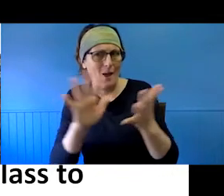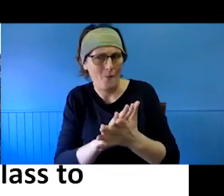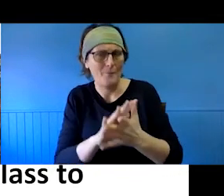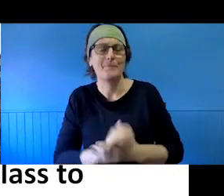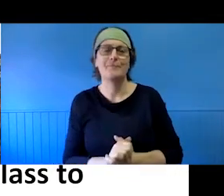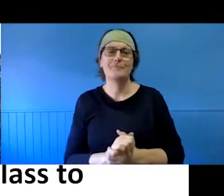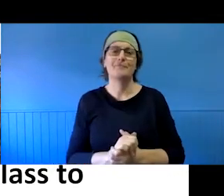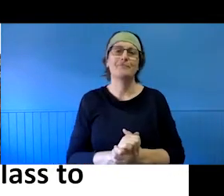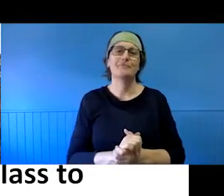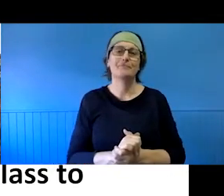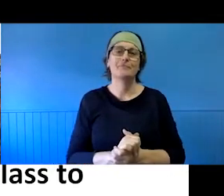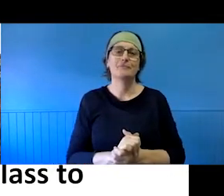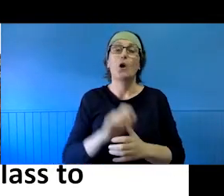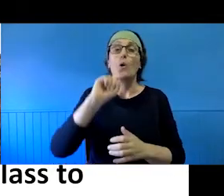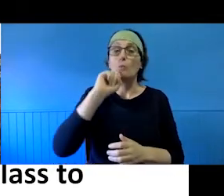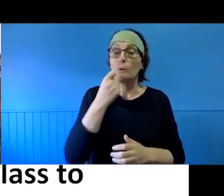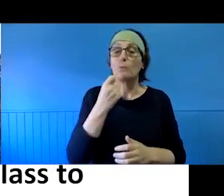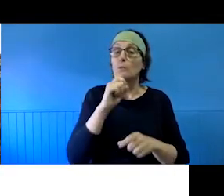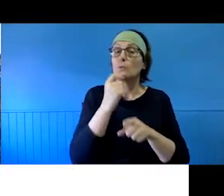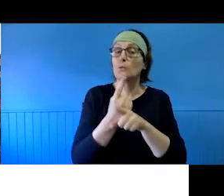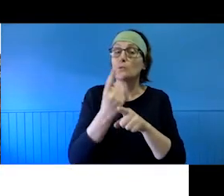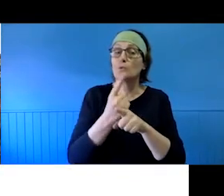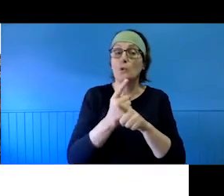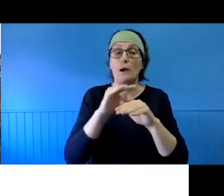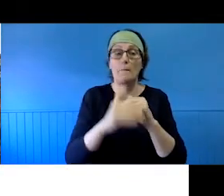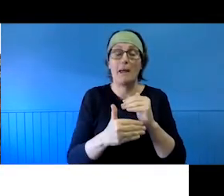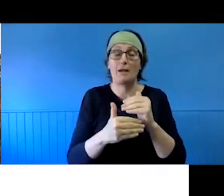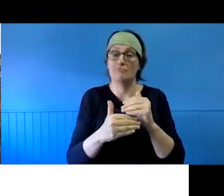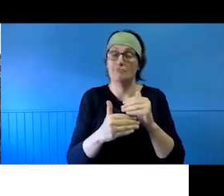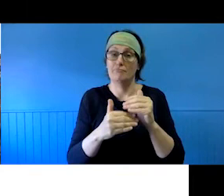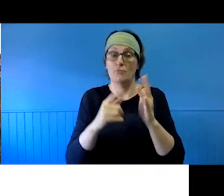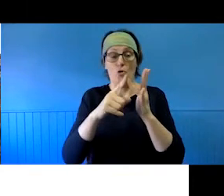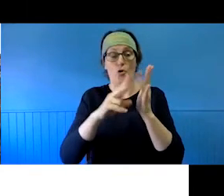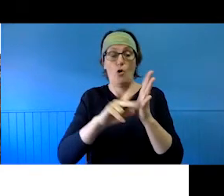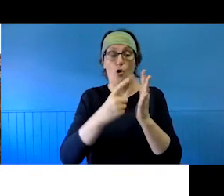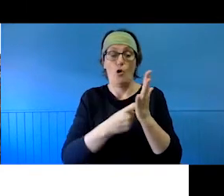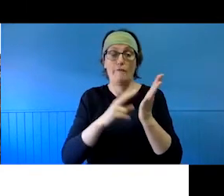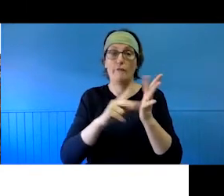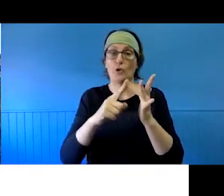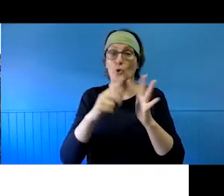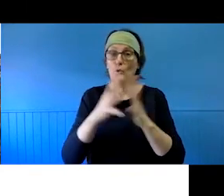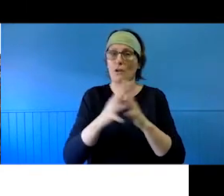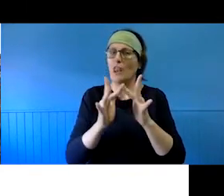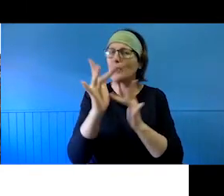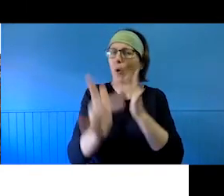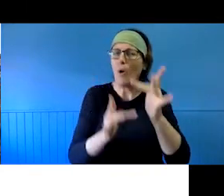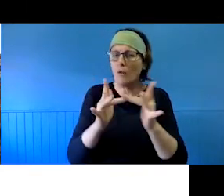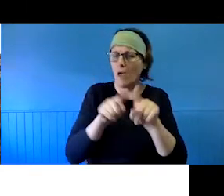Moving forward, we're going to look at a brief overview of online learning, so we can kind of get the lay of the online learning